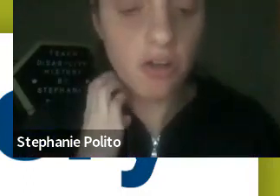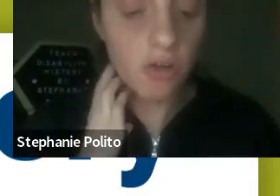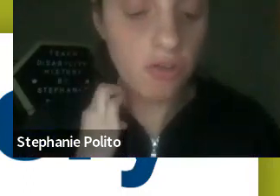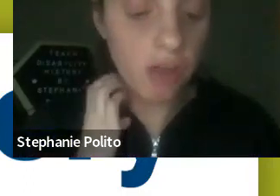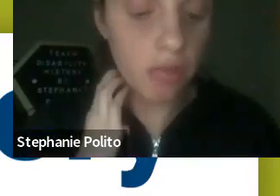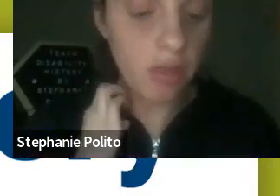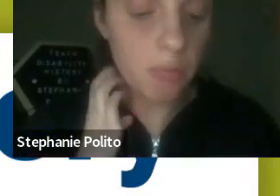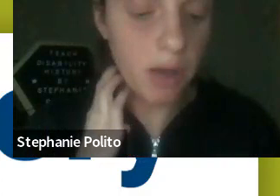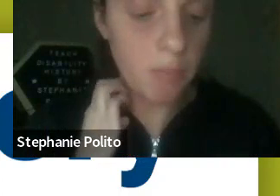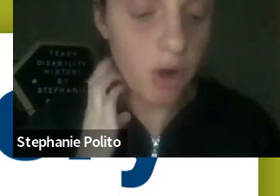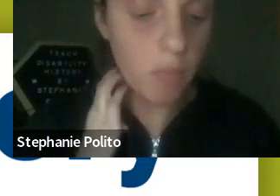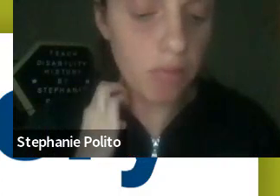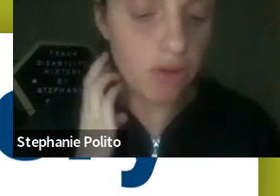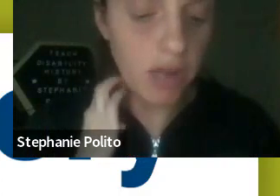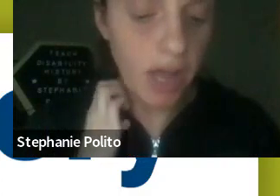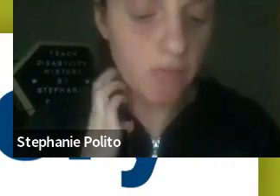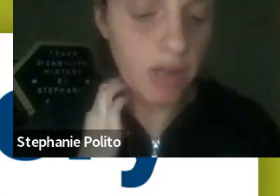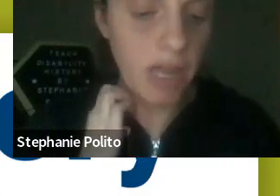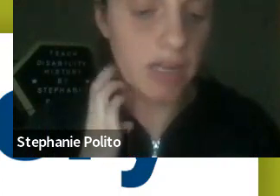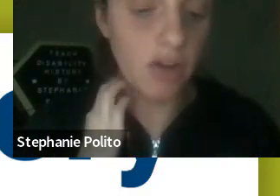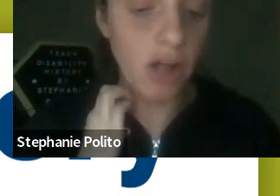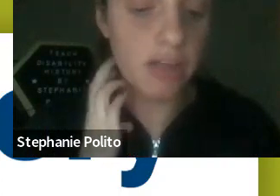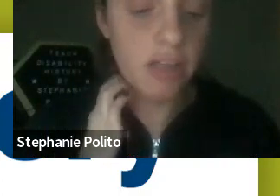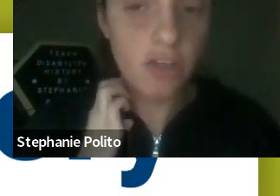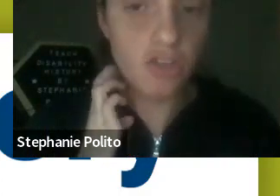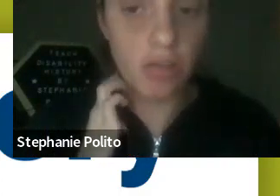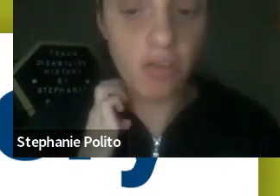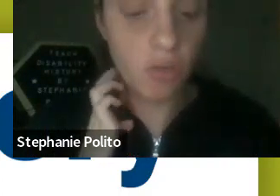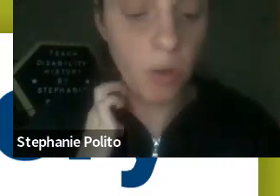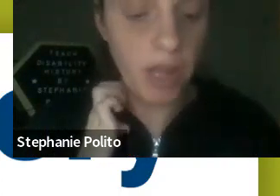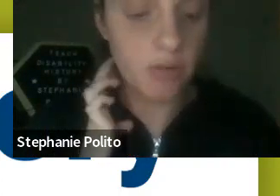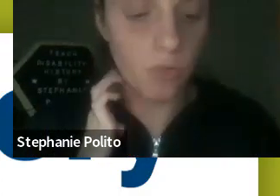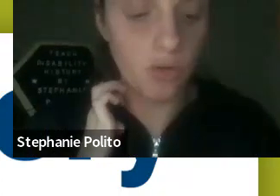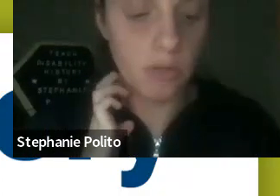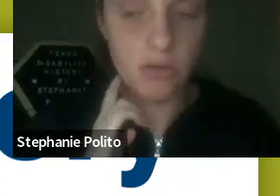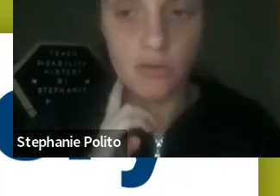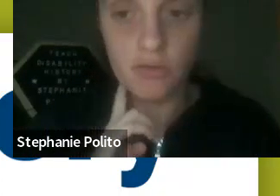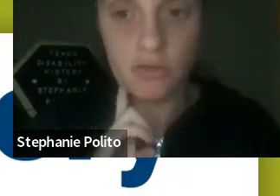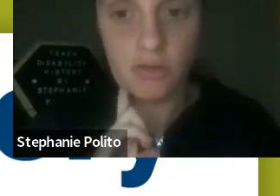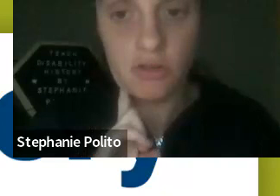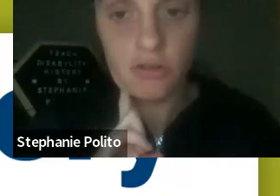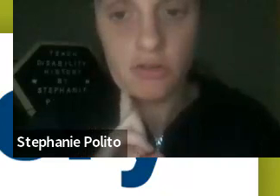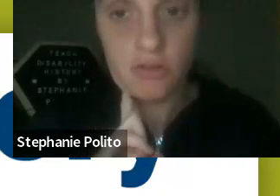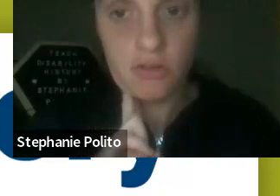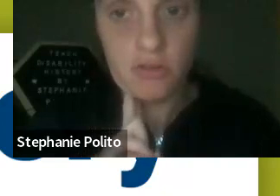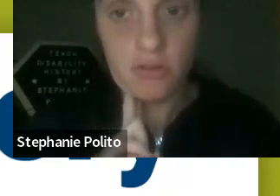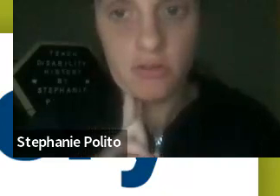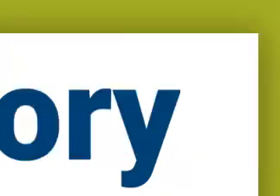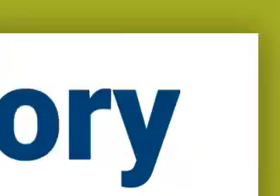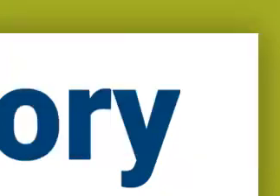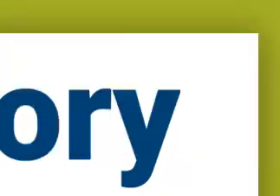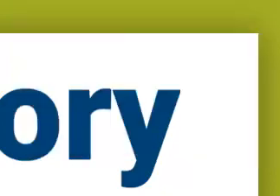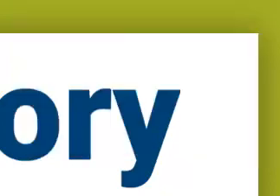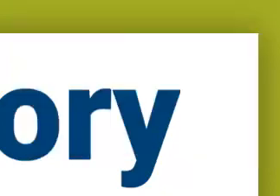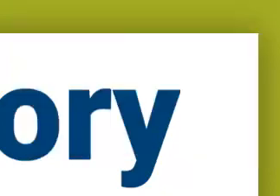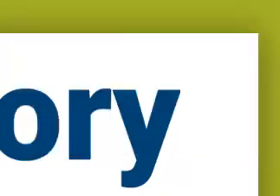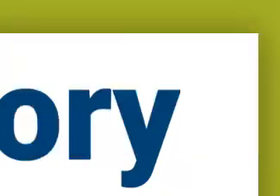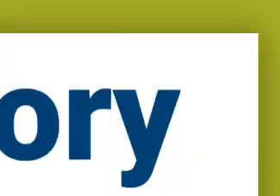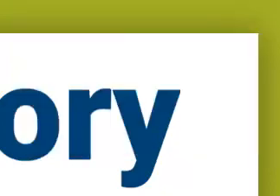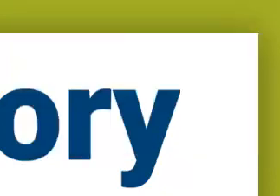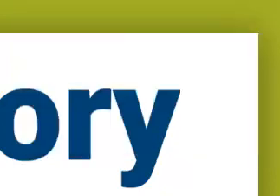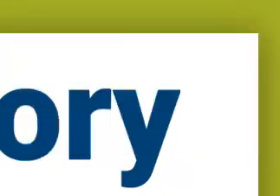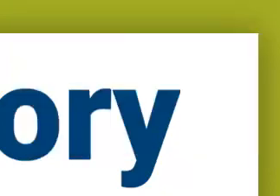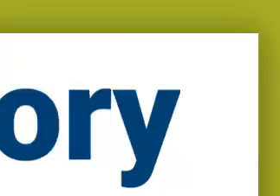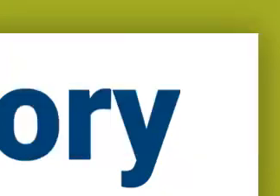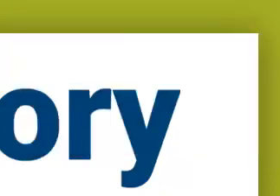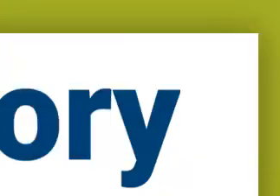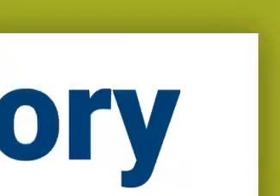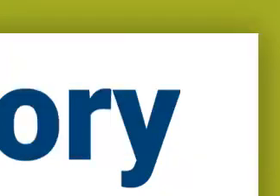: Perfect because right when you spoke you popped up.